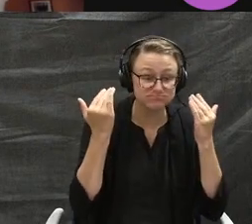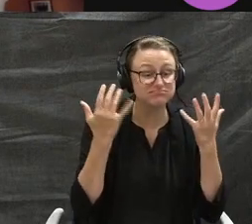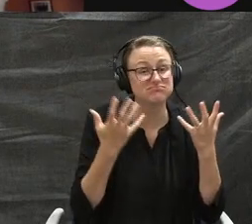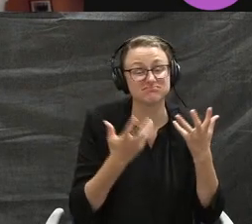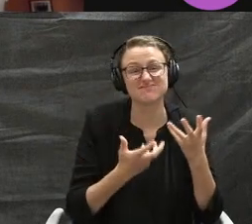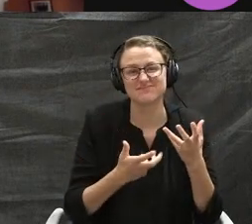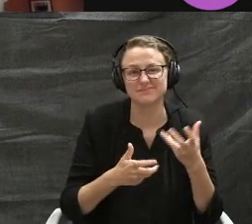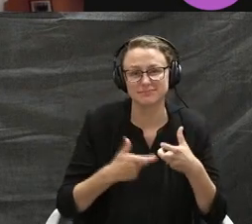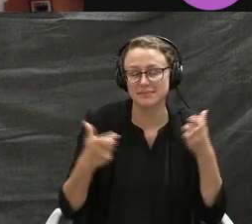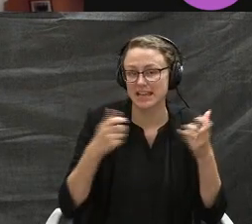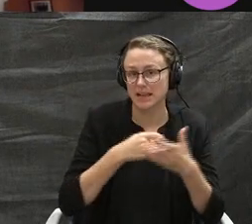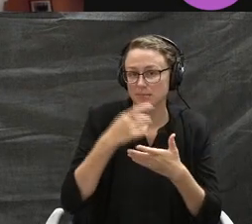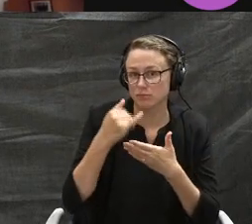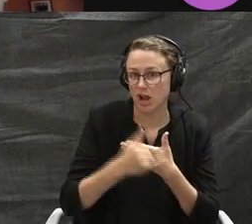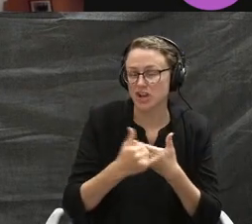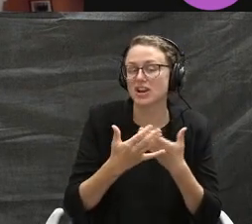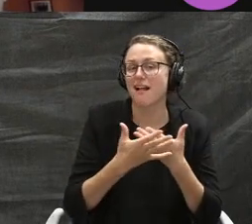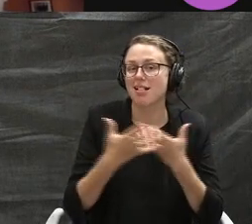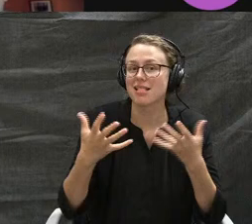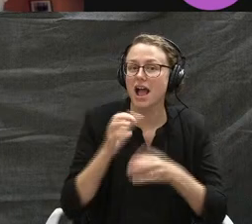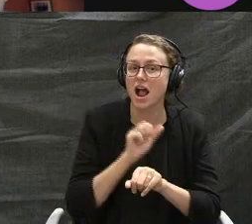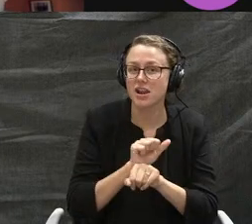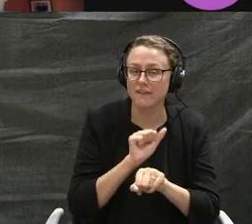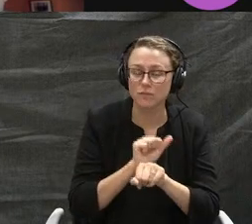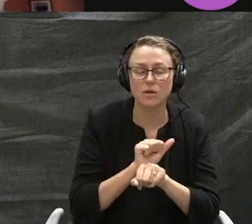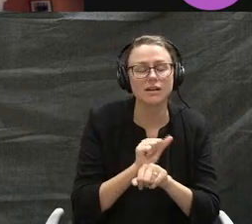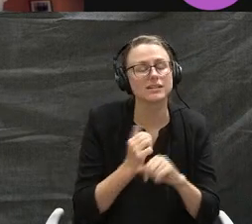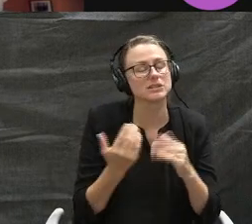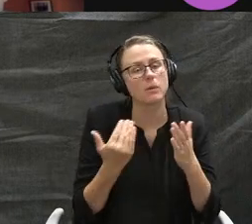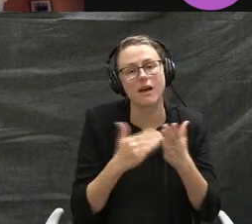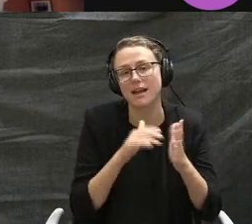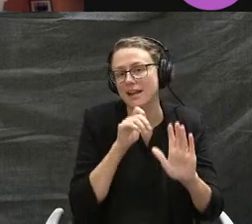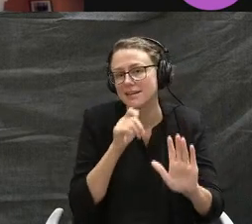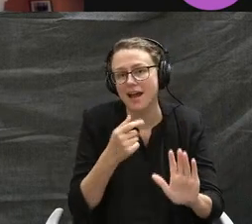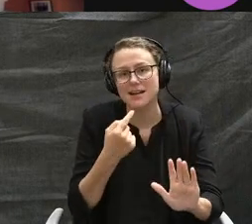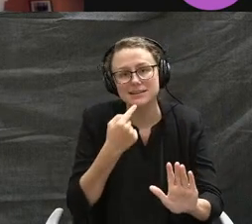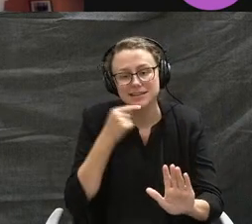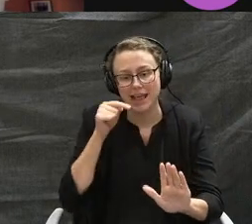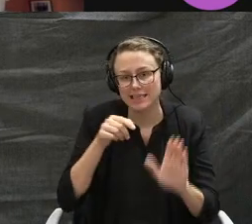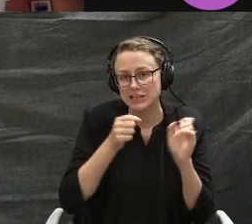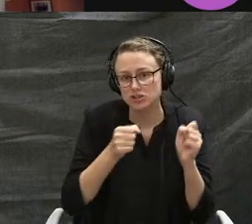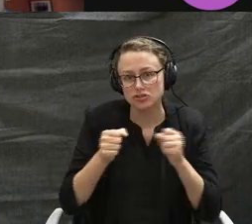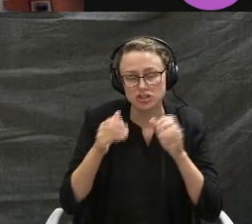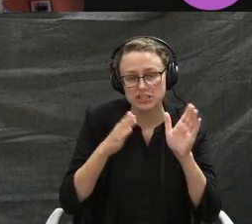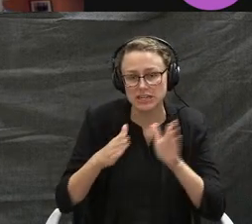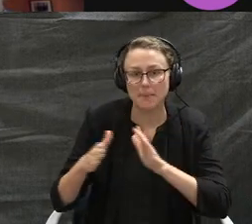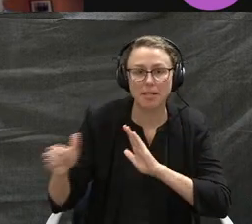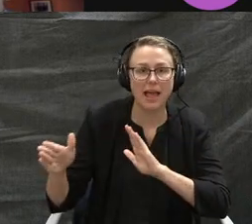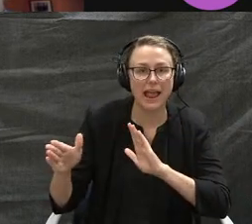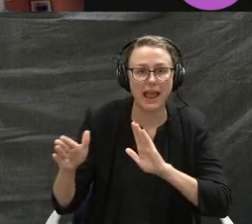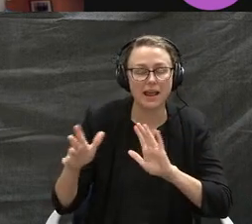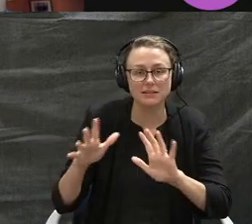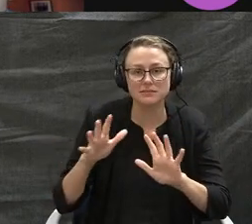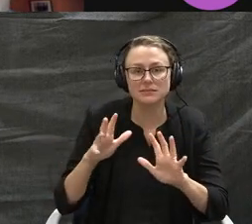undertaking with with a lot of work that needs to be done again, not to say that this strategic plan is